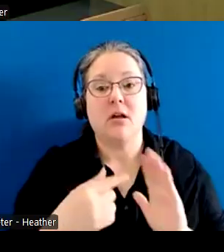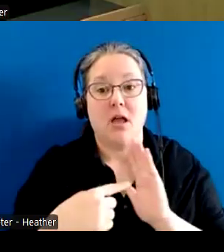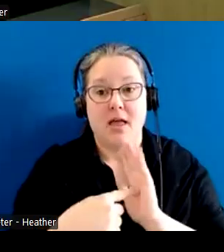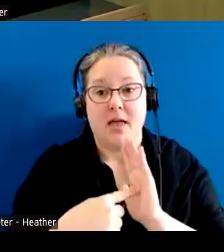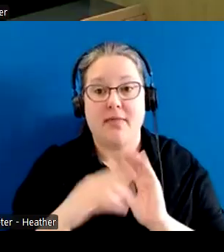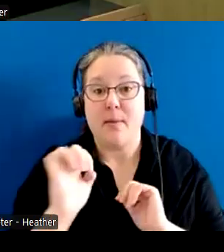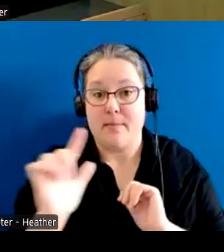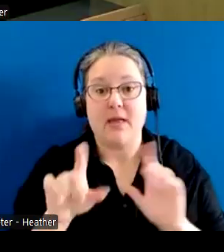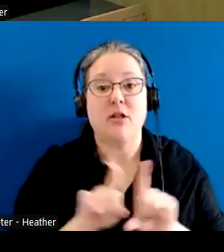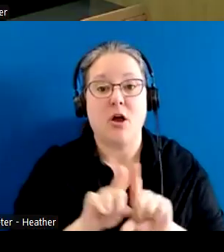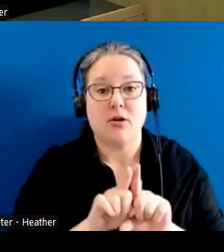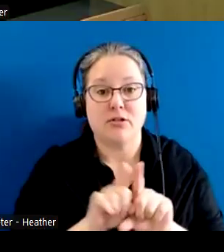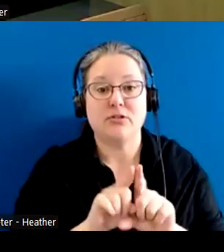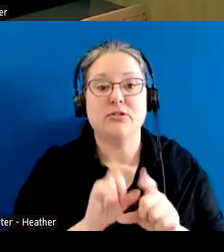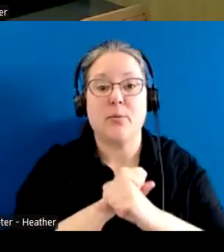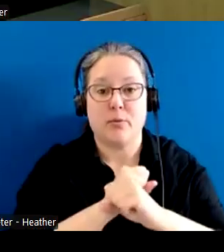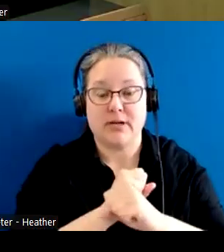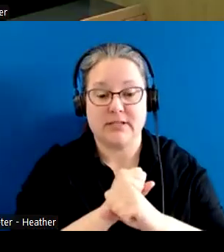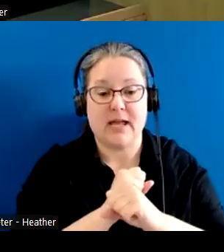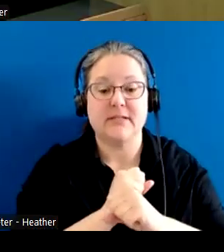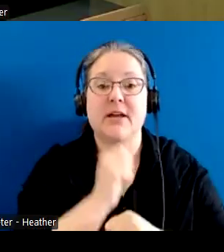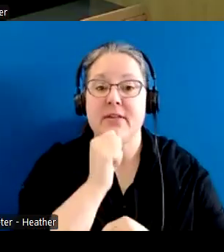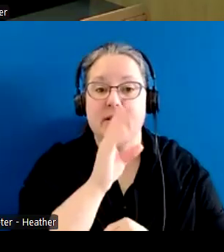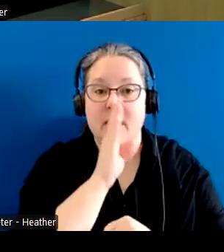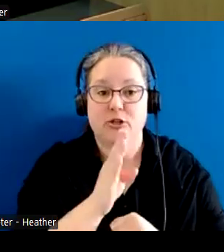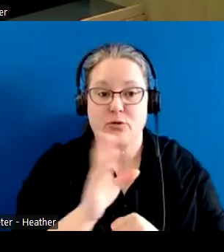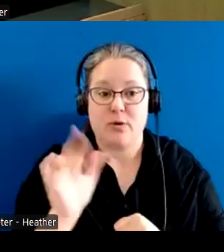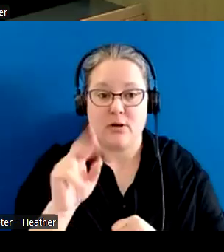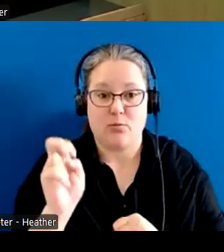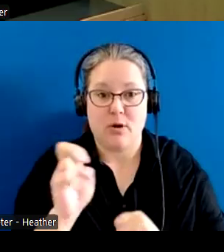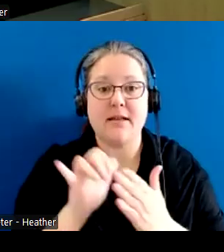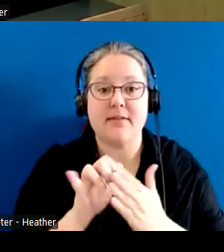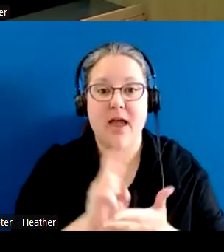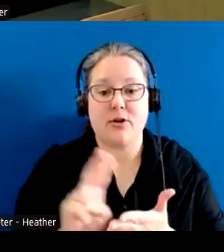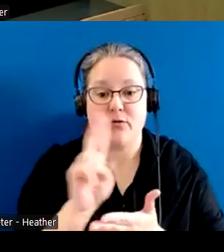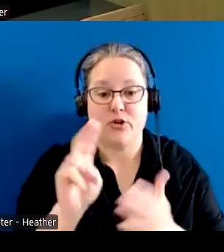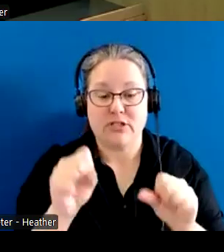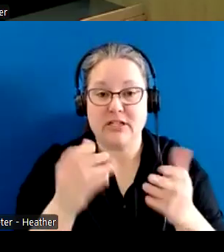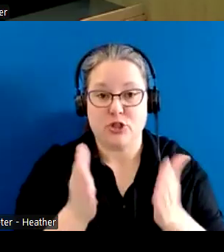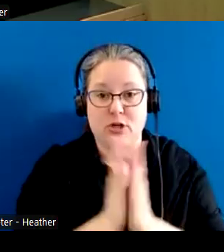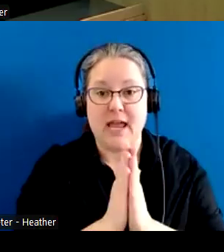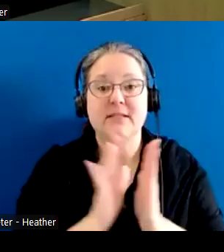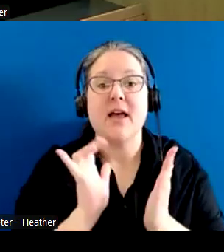the bill also too protected the indirect rates that uh, universities could ask. So that's